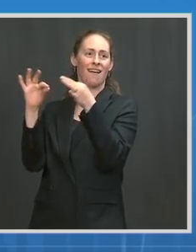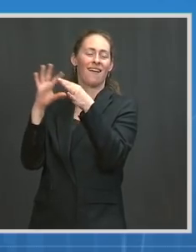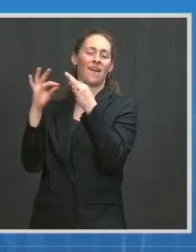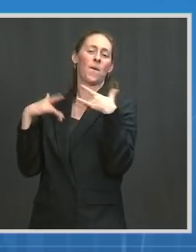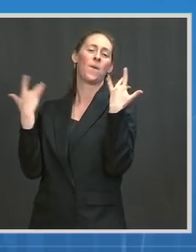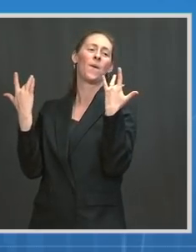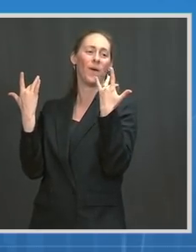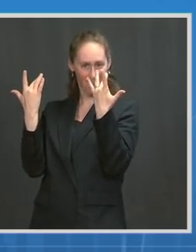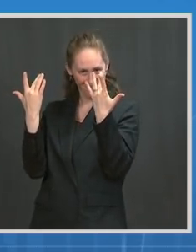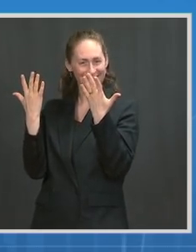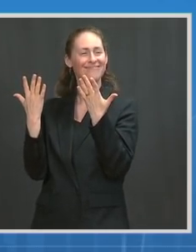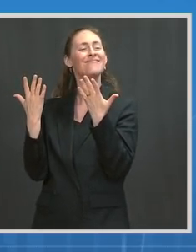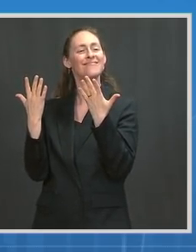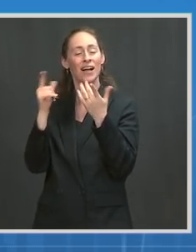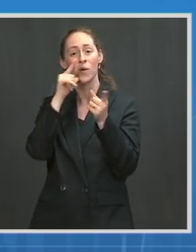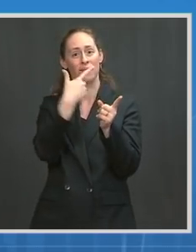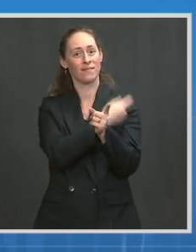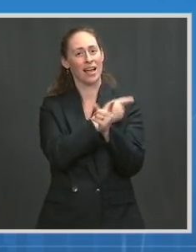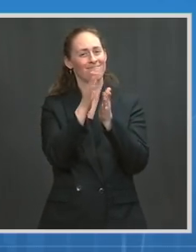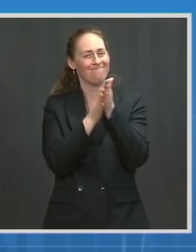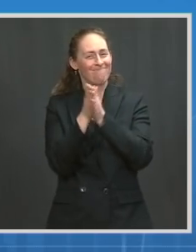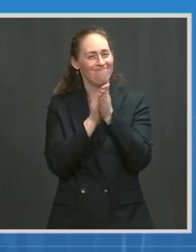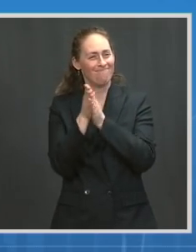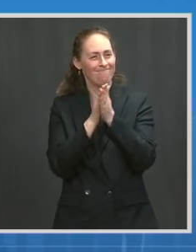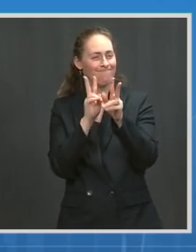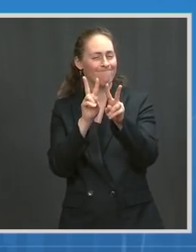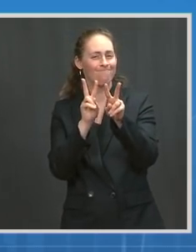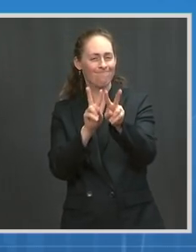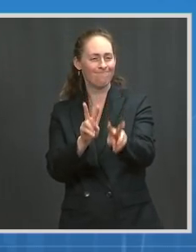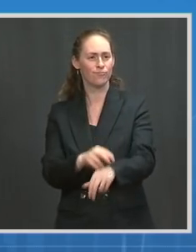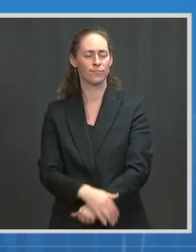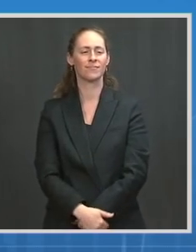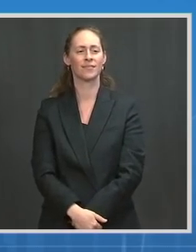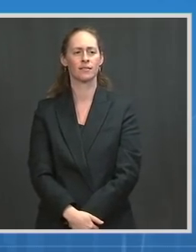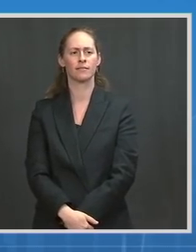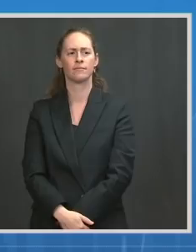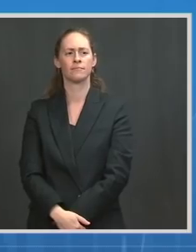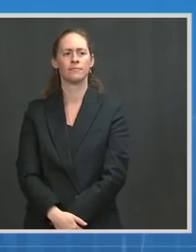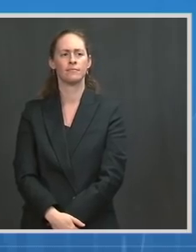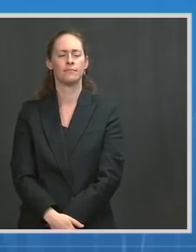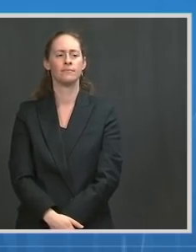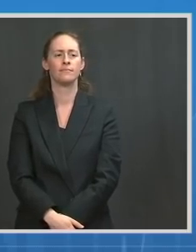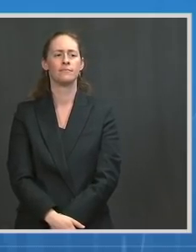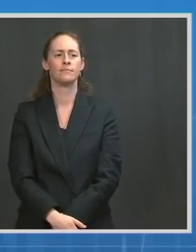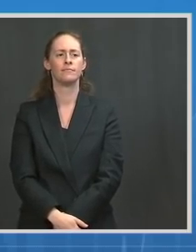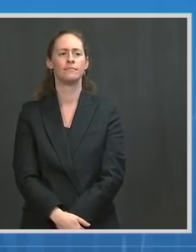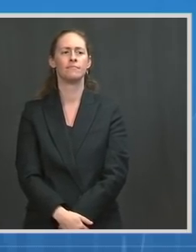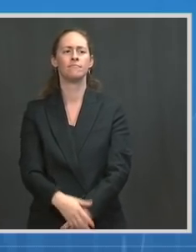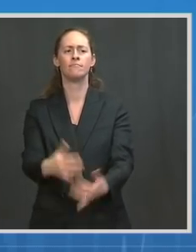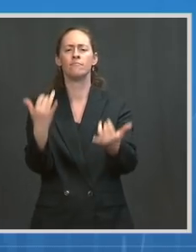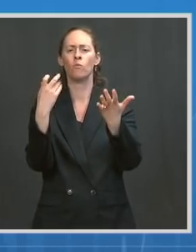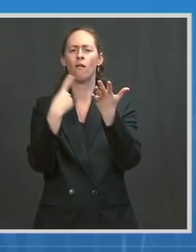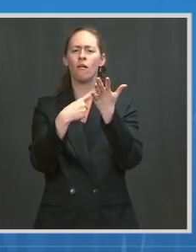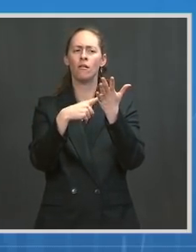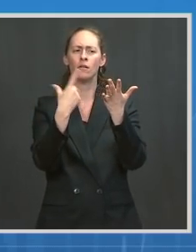I'm going to talk to you a little bit about the future of where we want to go with vaccines with regard to coronaviruses,